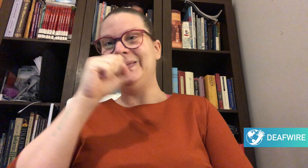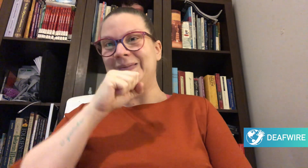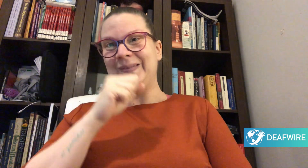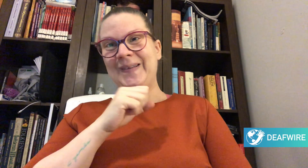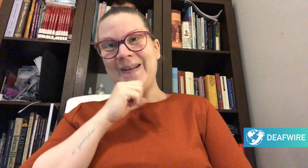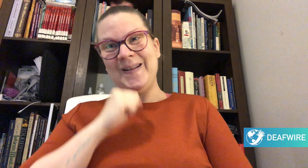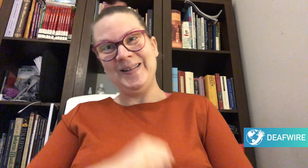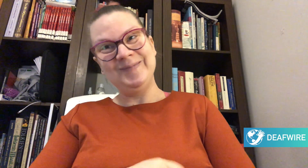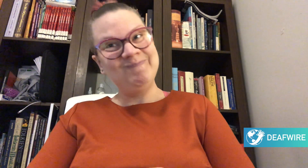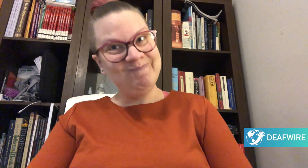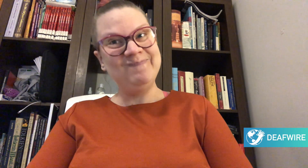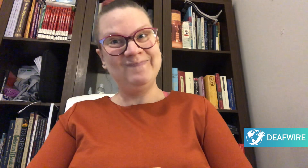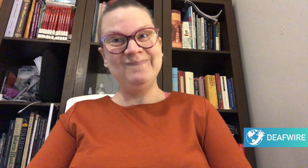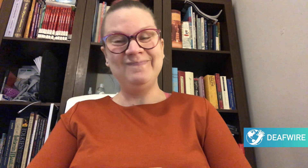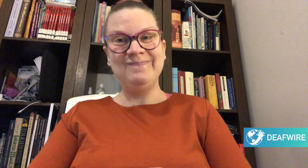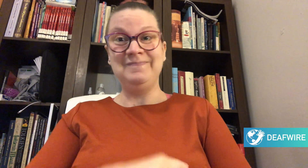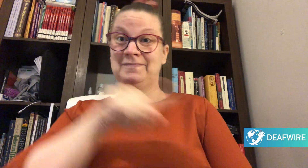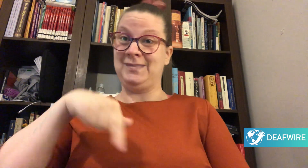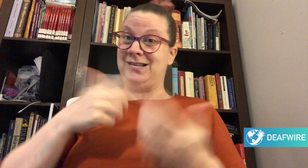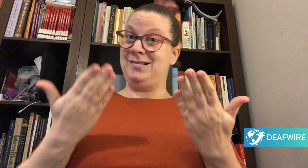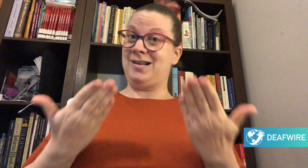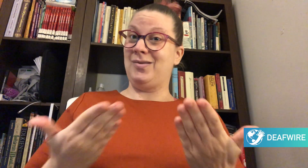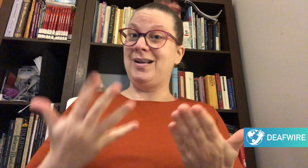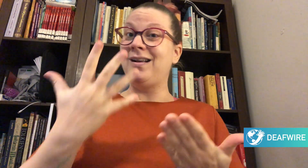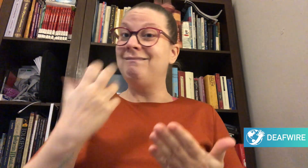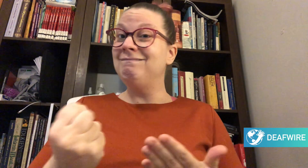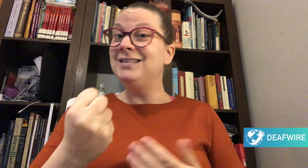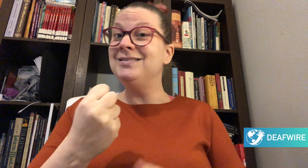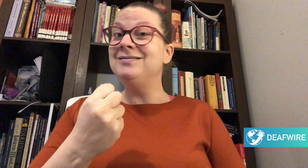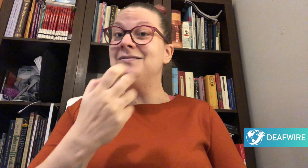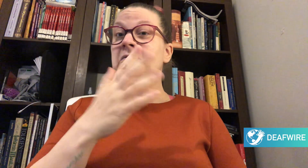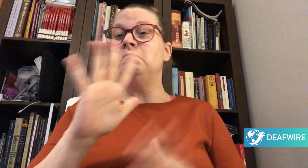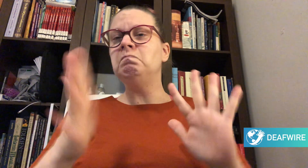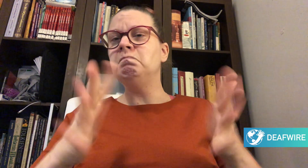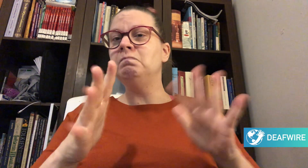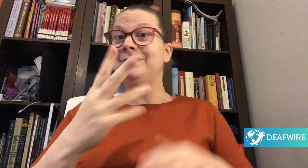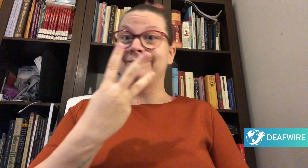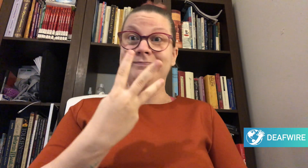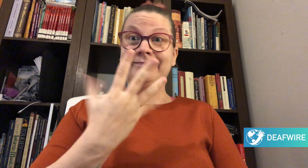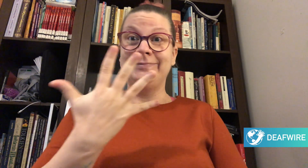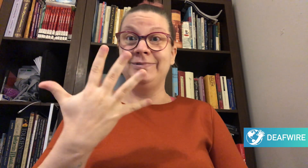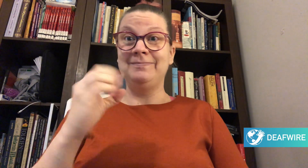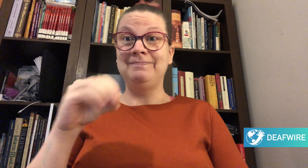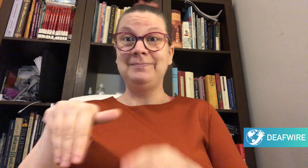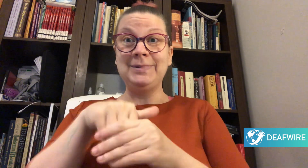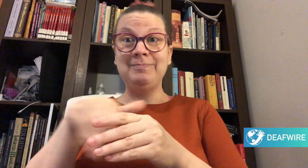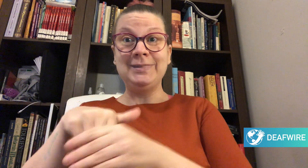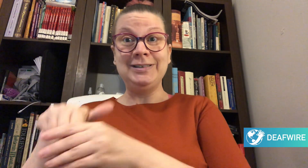Wow, it’s old. Currently, we have around 350 members.